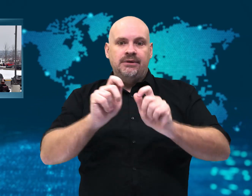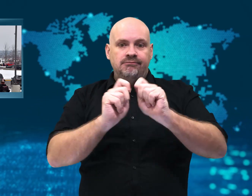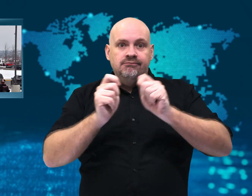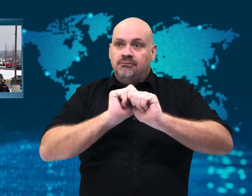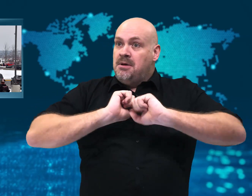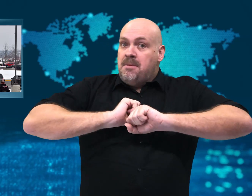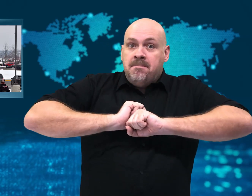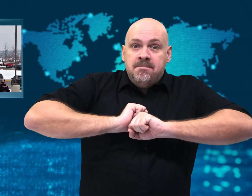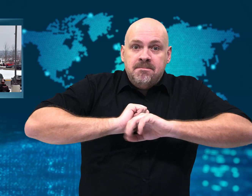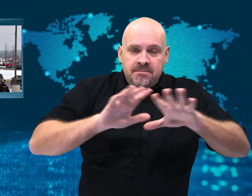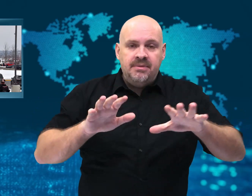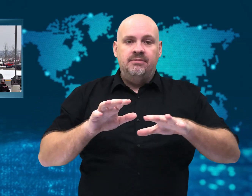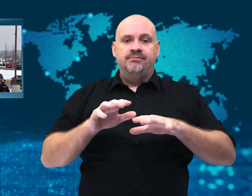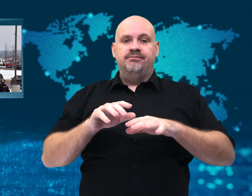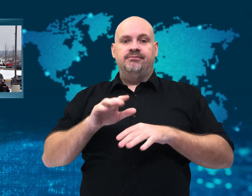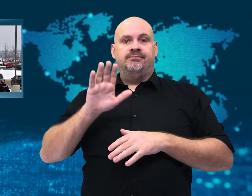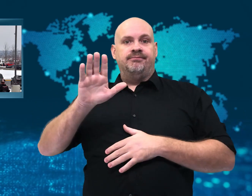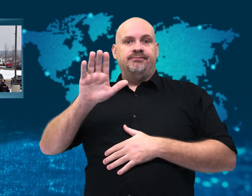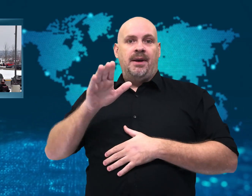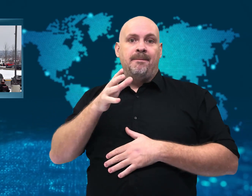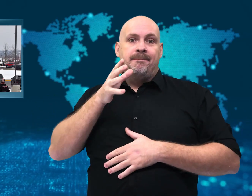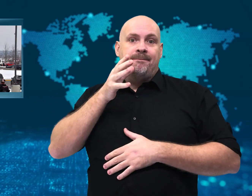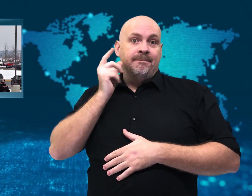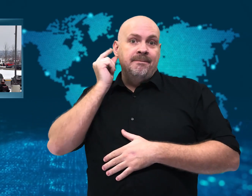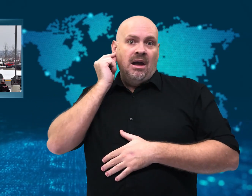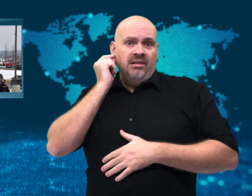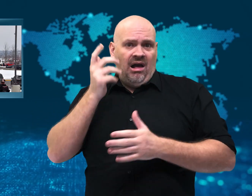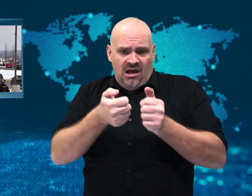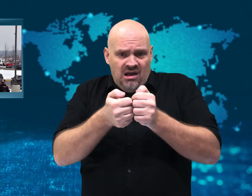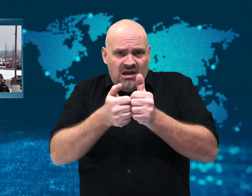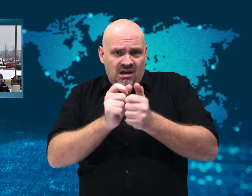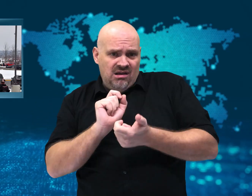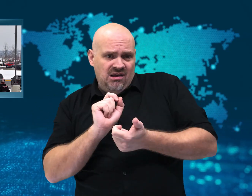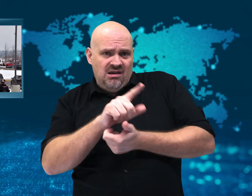After the news of the shooting broke,